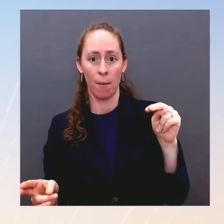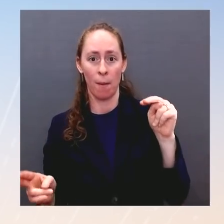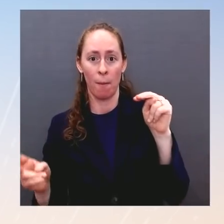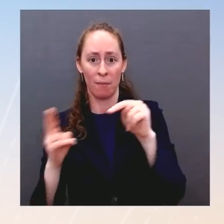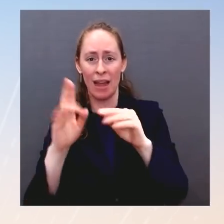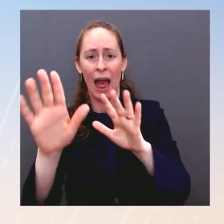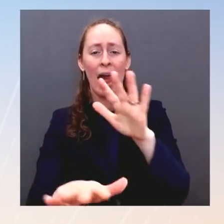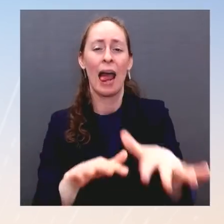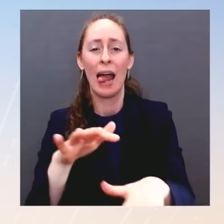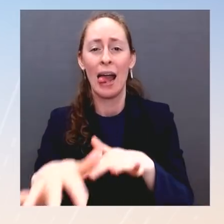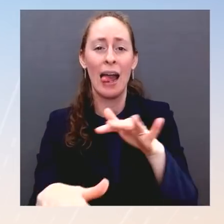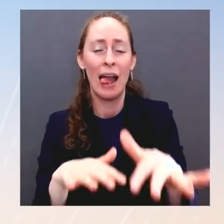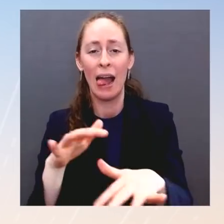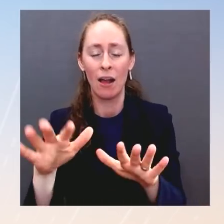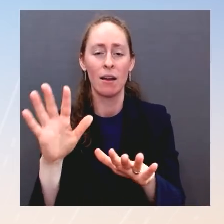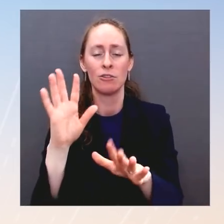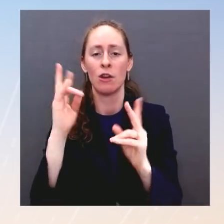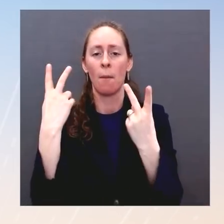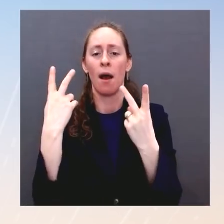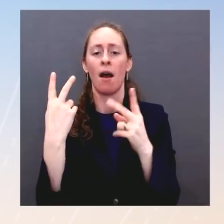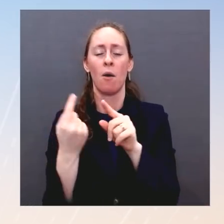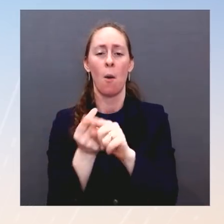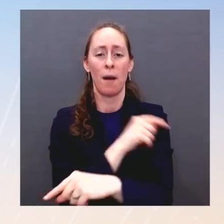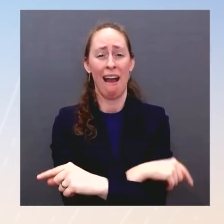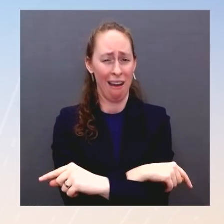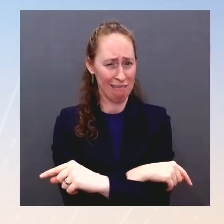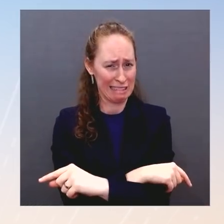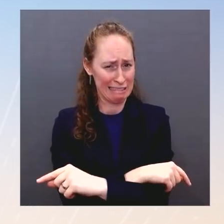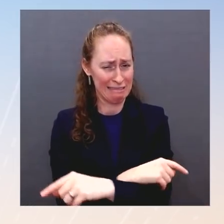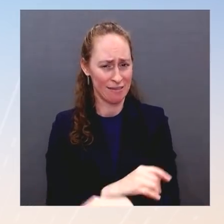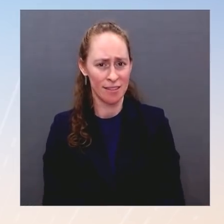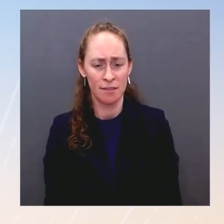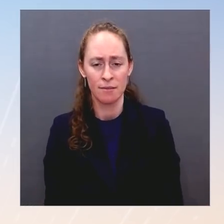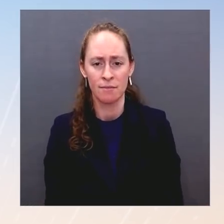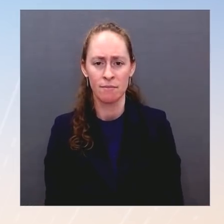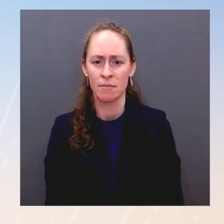for example, then that -- we're not concerned about that. That is not what we're conveying from here, right?